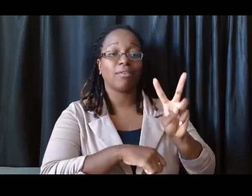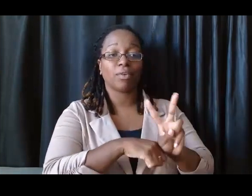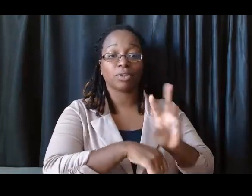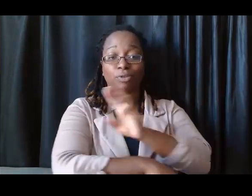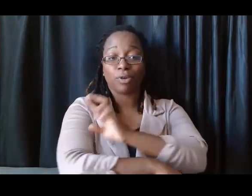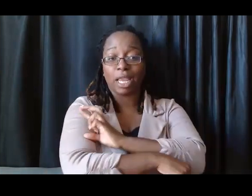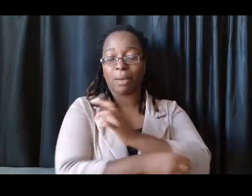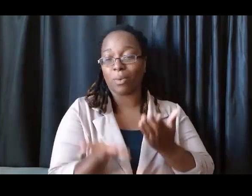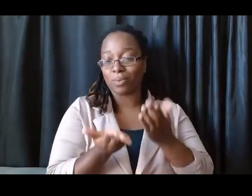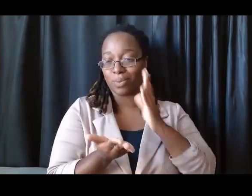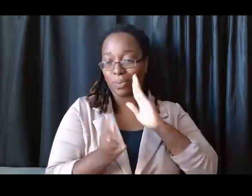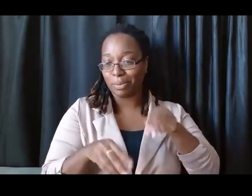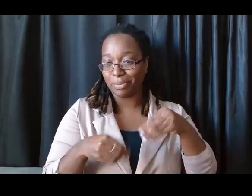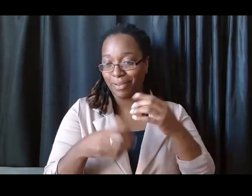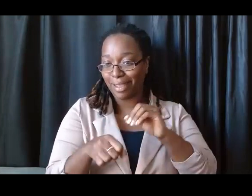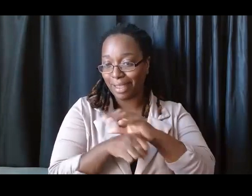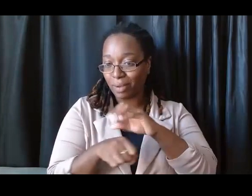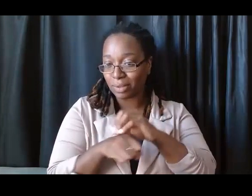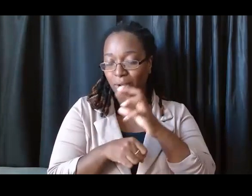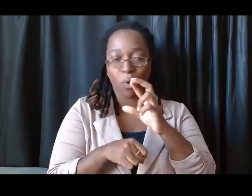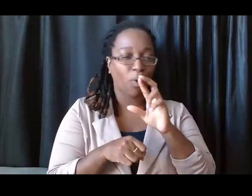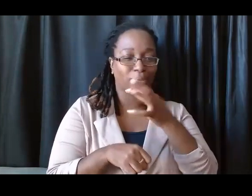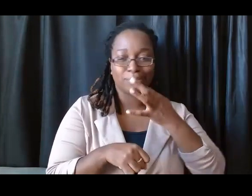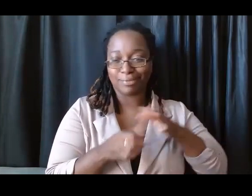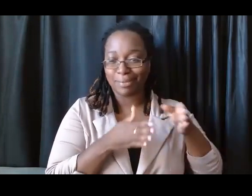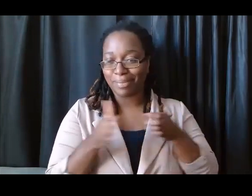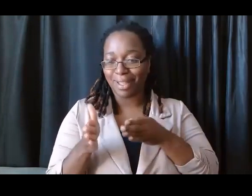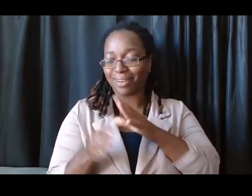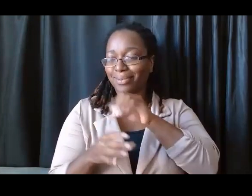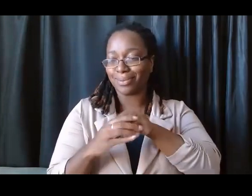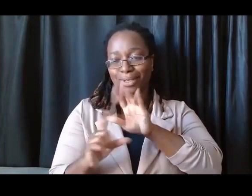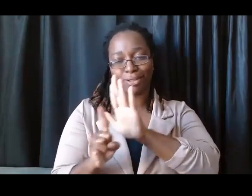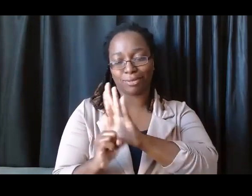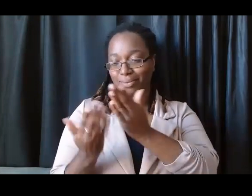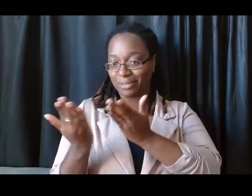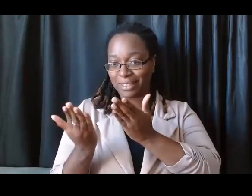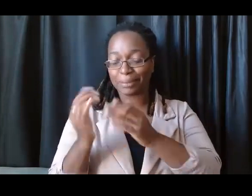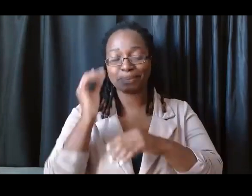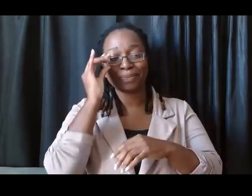that's part of the normal services. So if you or anyone you're working with is receiving